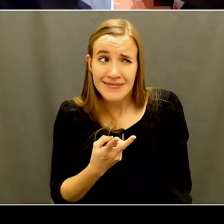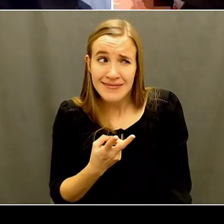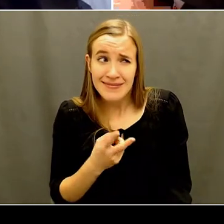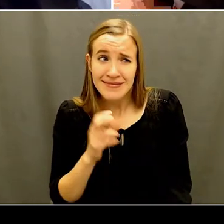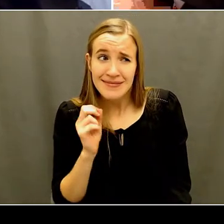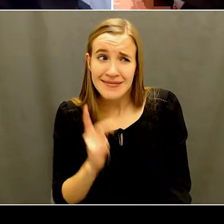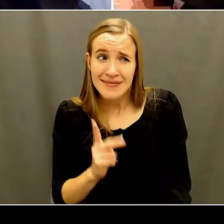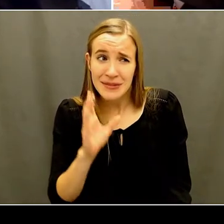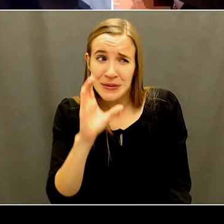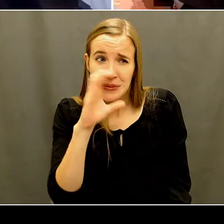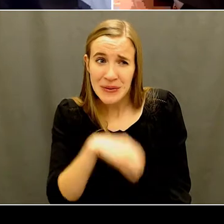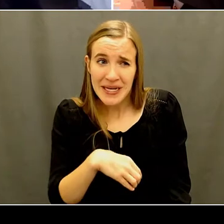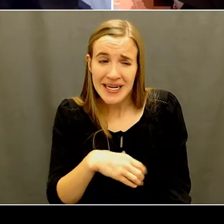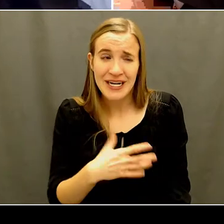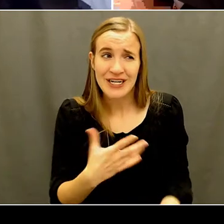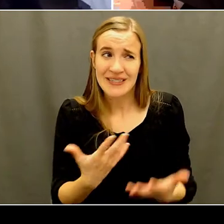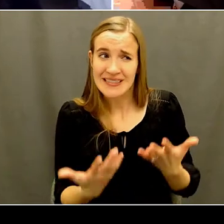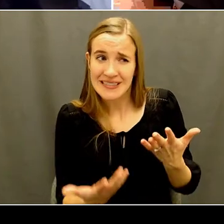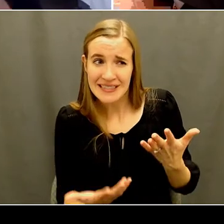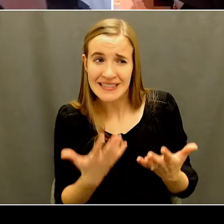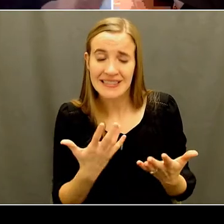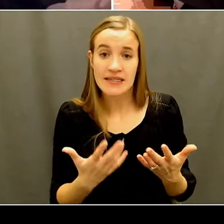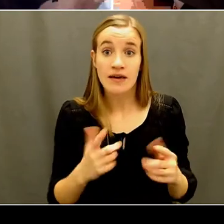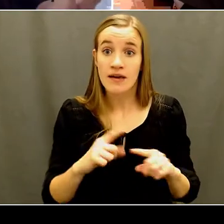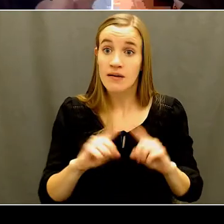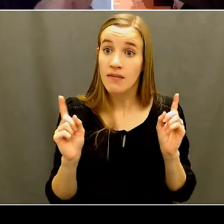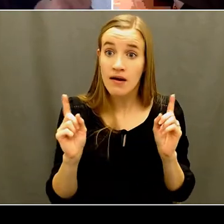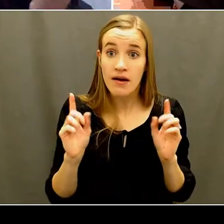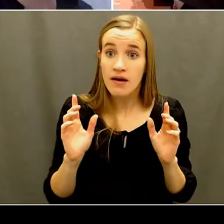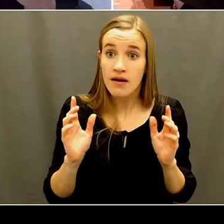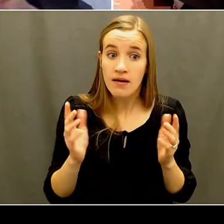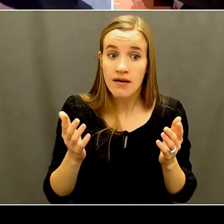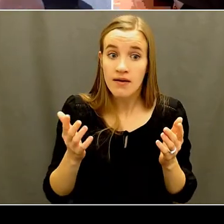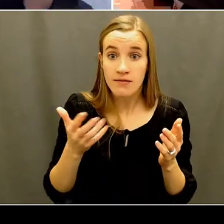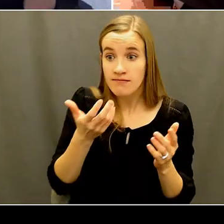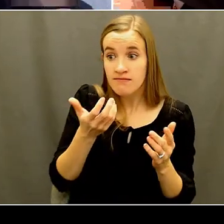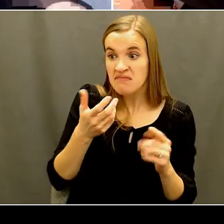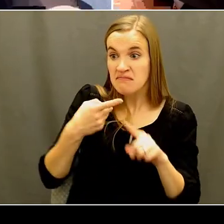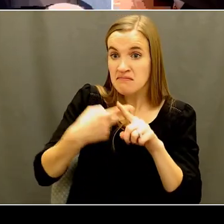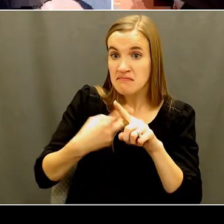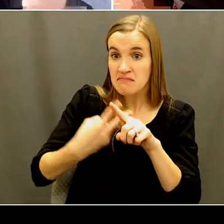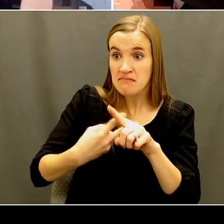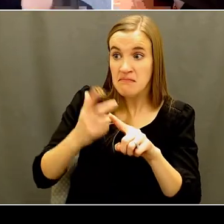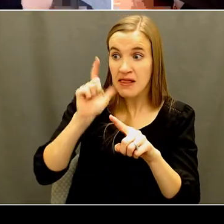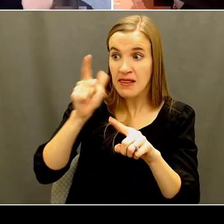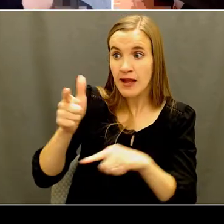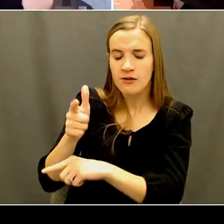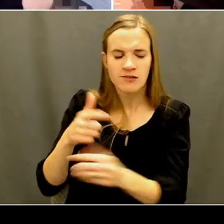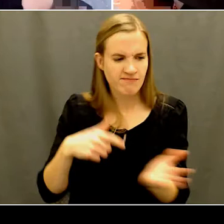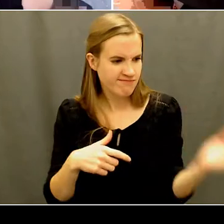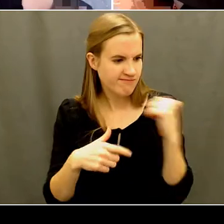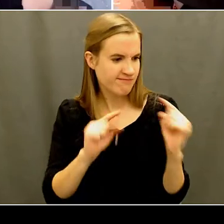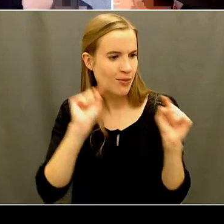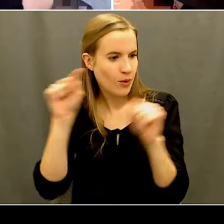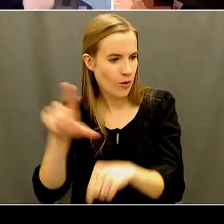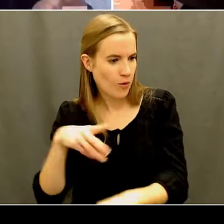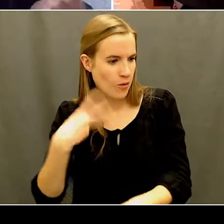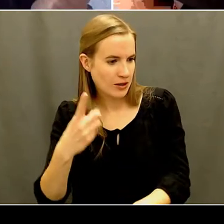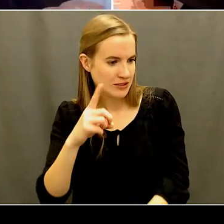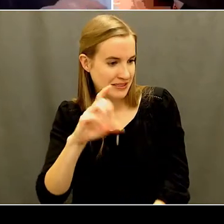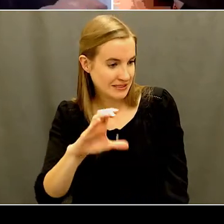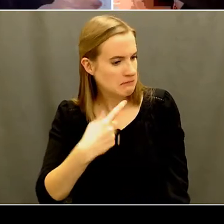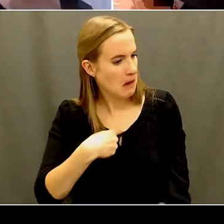for a day with this woman that I barely knew to go network. And in that process,